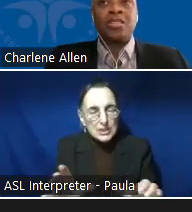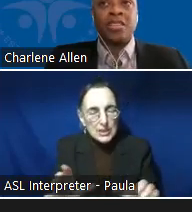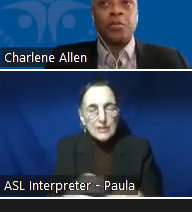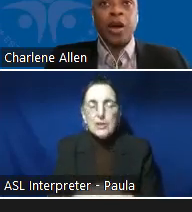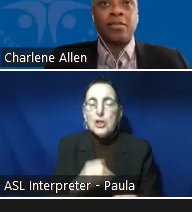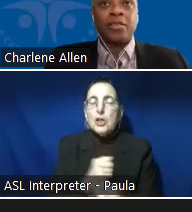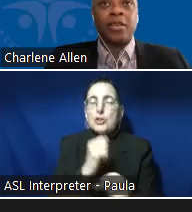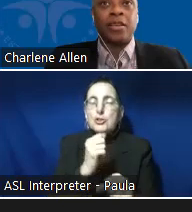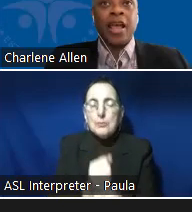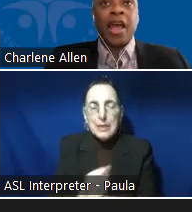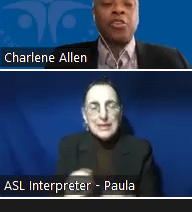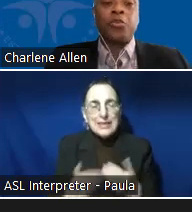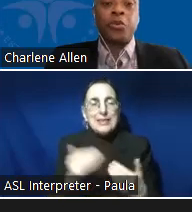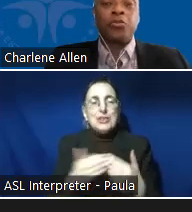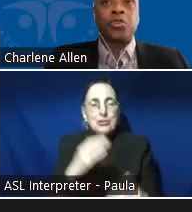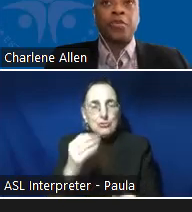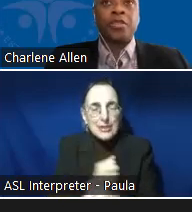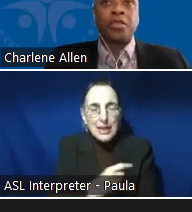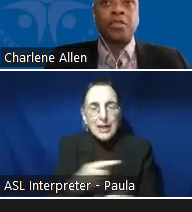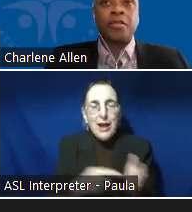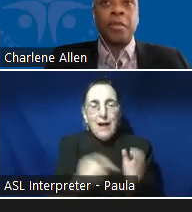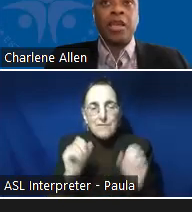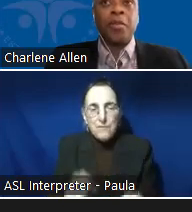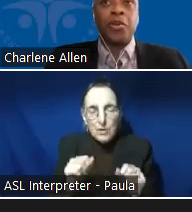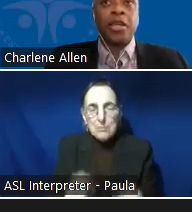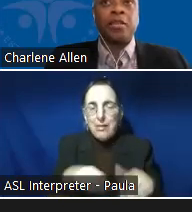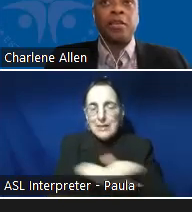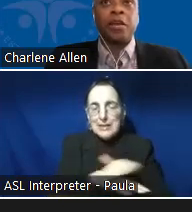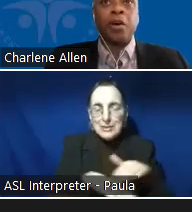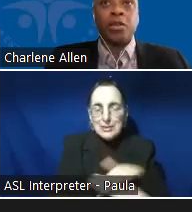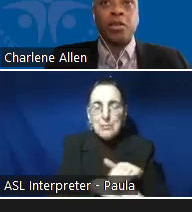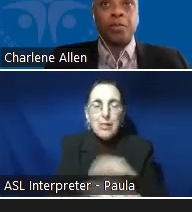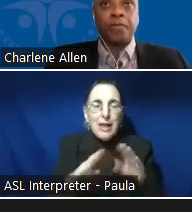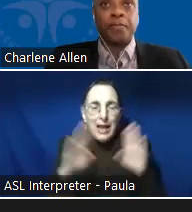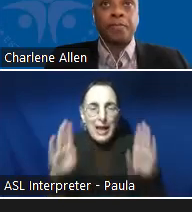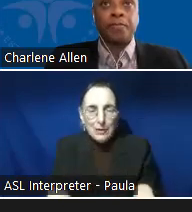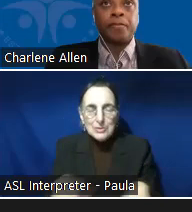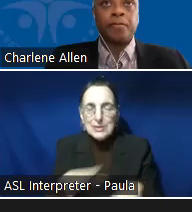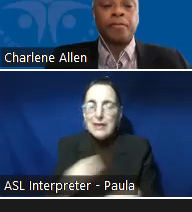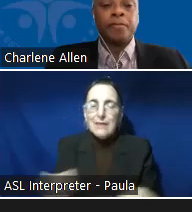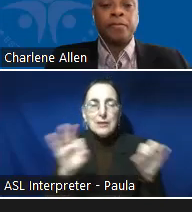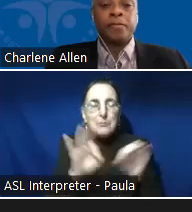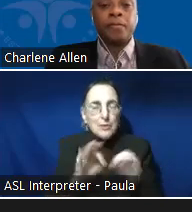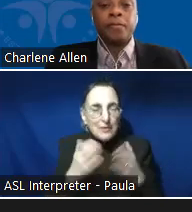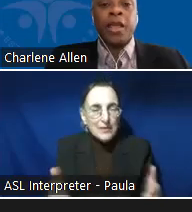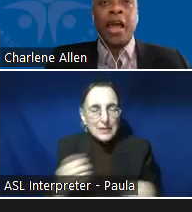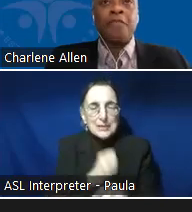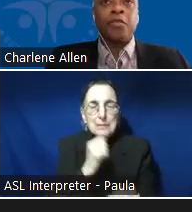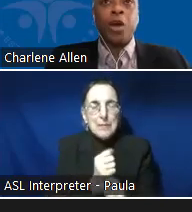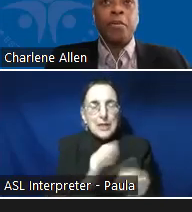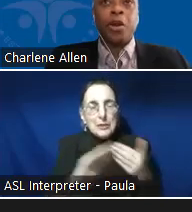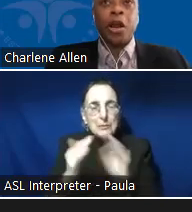accessible housing, and the critical services that make community living possible. After the webinar,